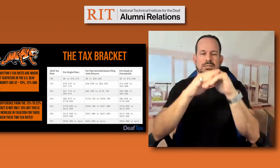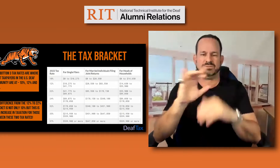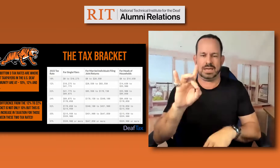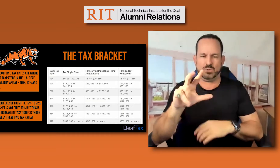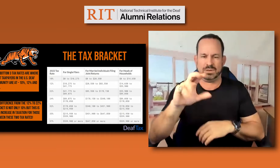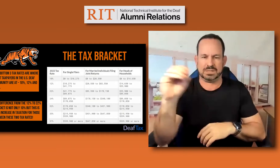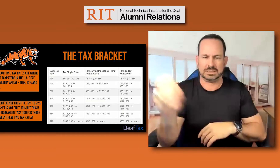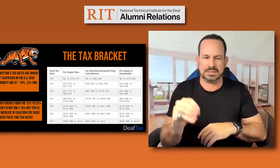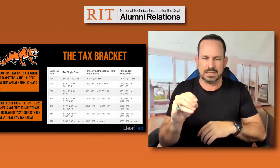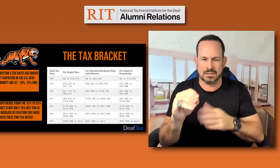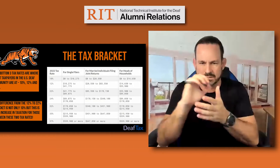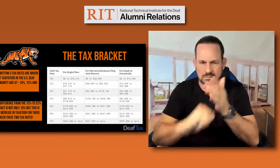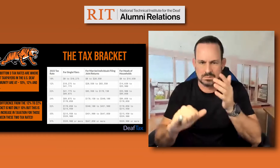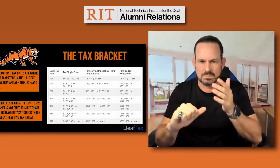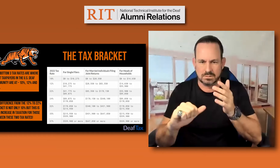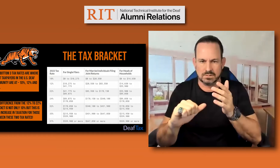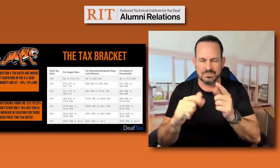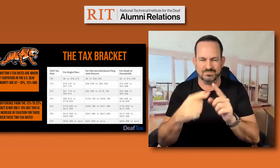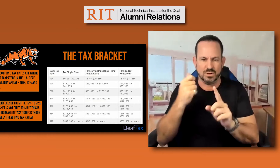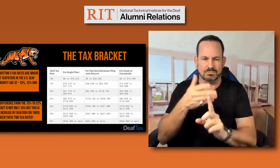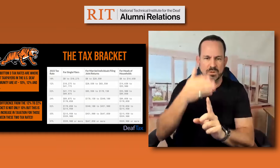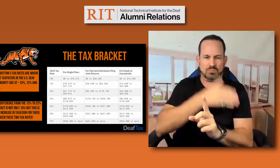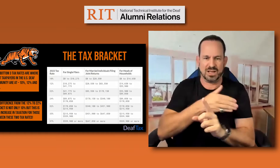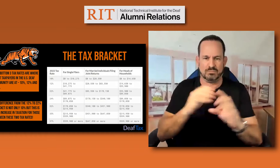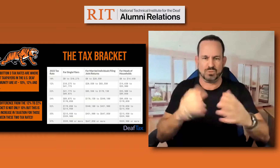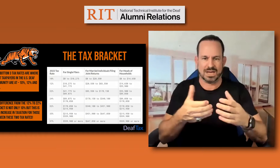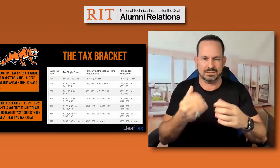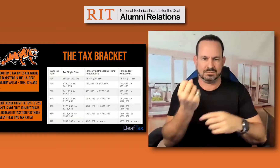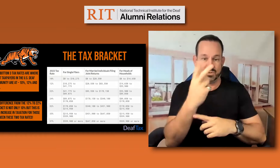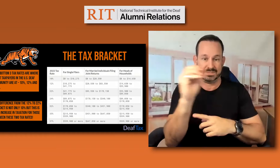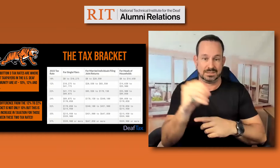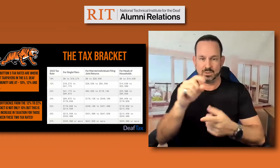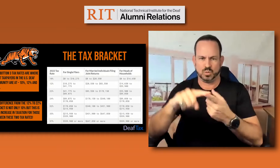when you have an increase in your income.